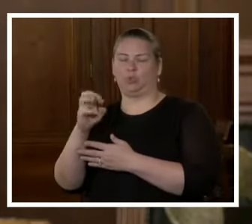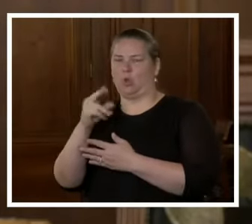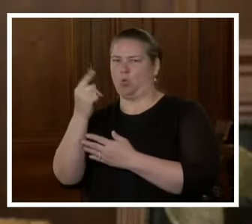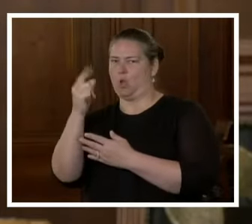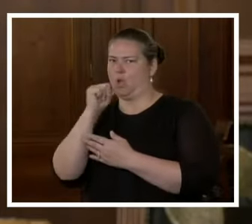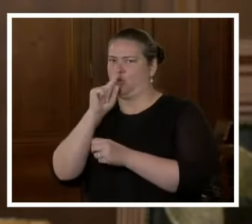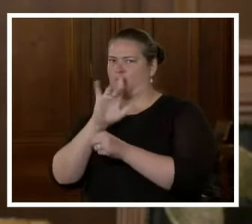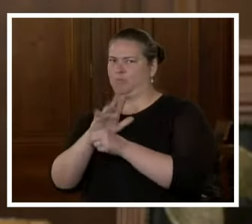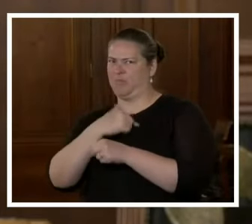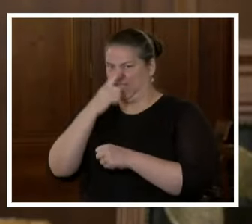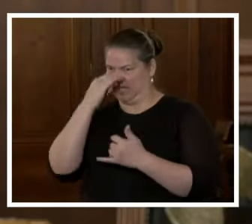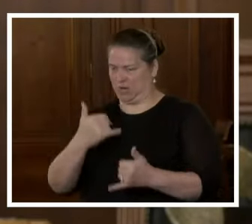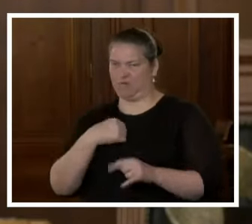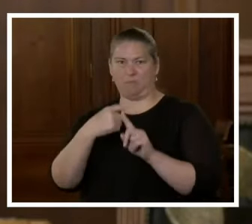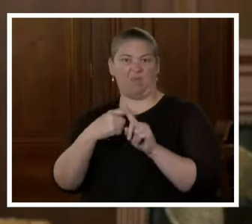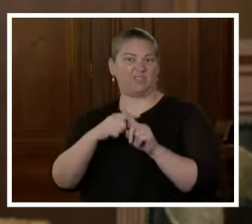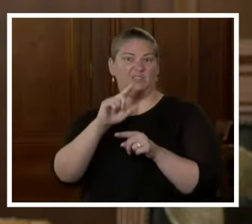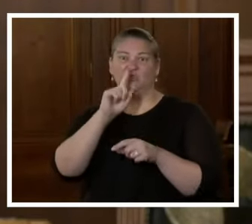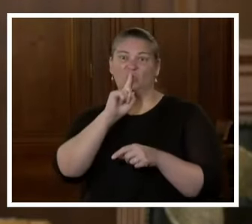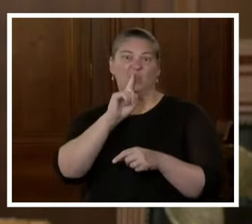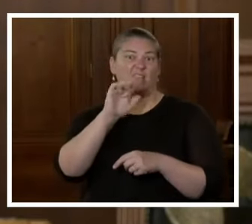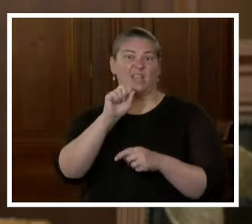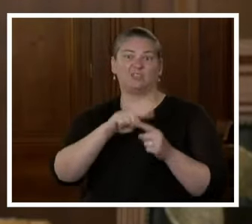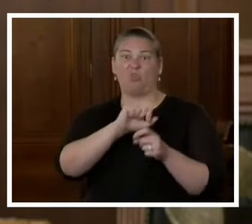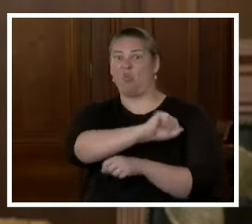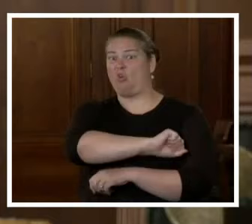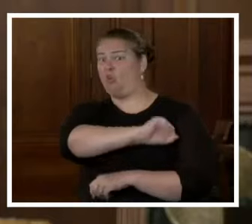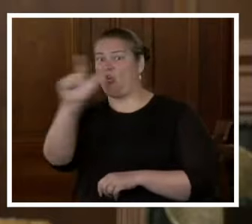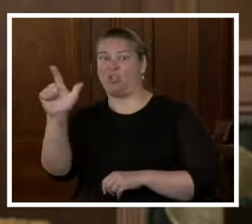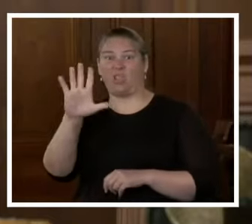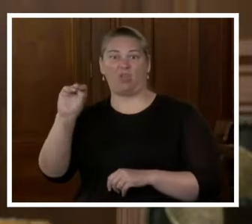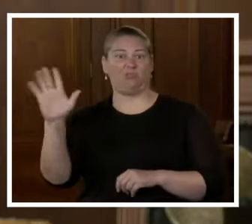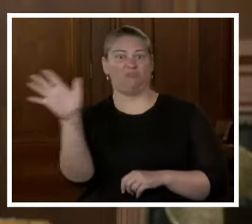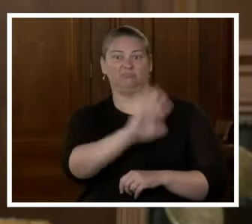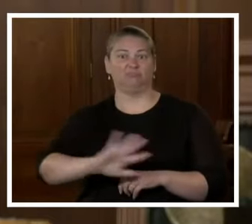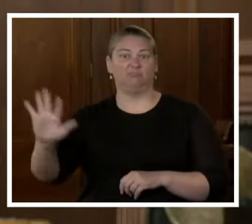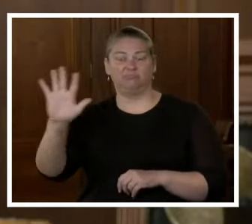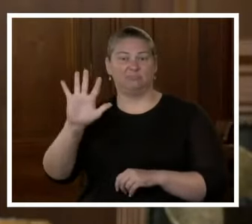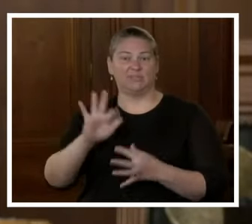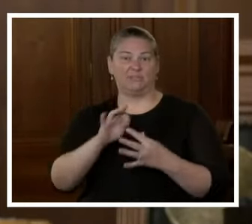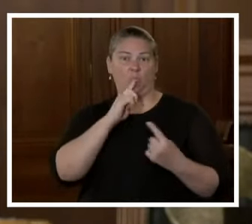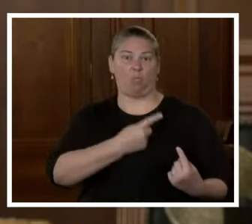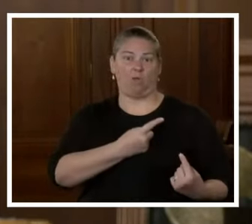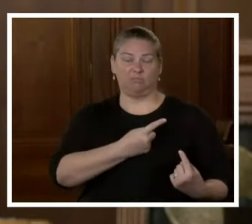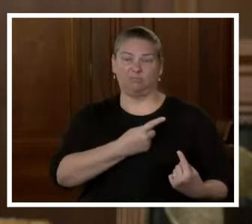EVER, COMPASSION NEARS FAMILIES, COMPASSION FOR OUR FELLOW HUMAN BEINGS WHO ARE HURTING.